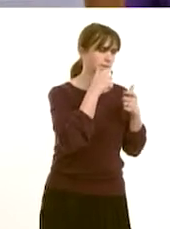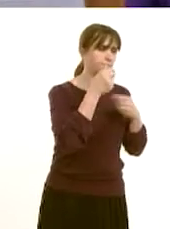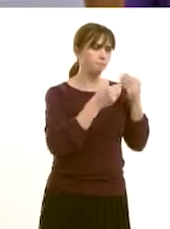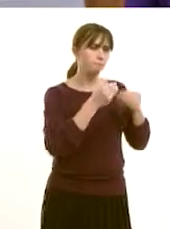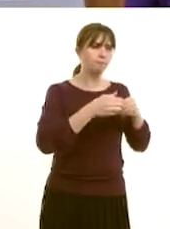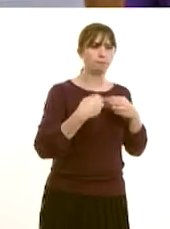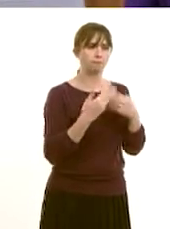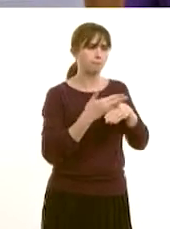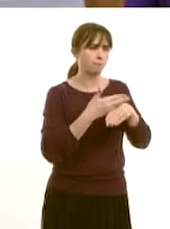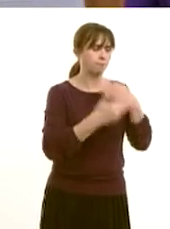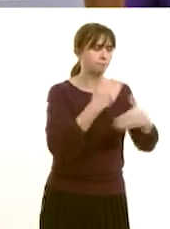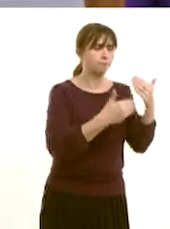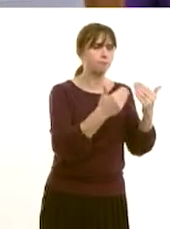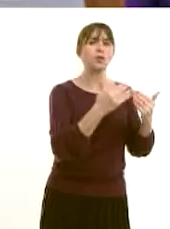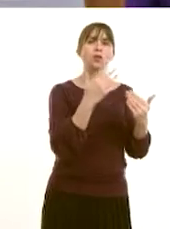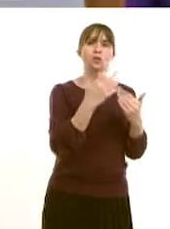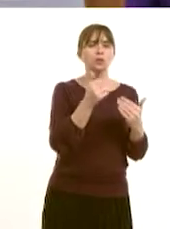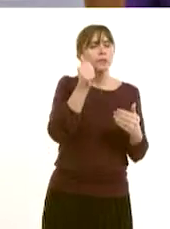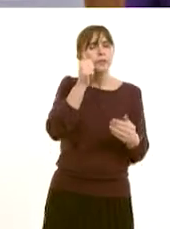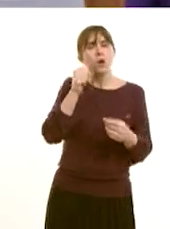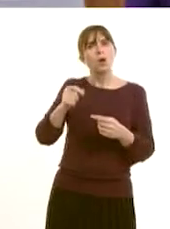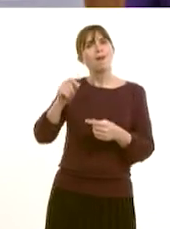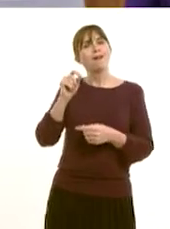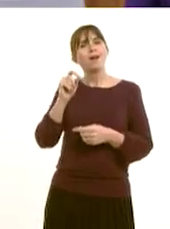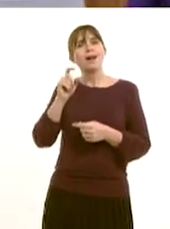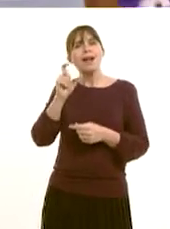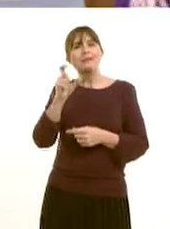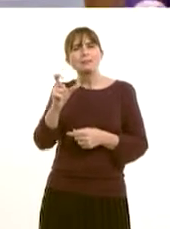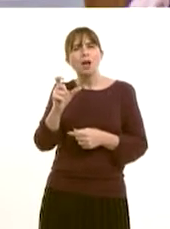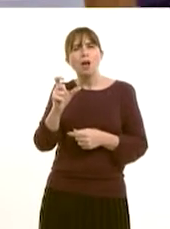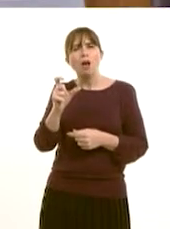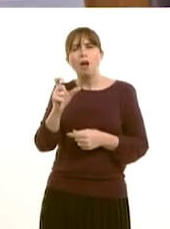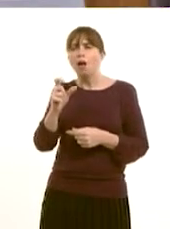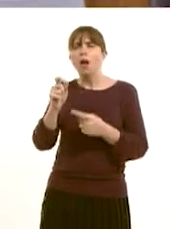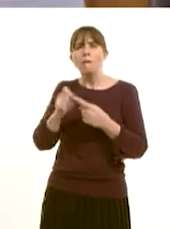will improve the recognition of symptoms for cancers such as pancreatic cancer and, once